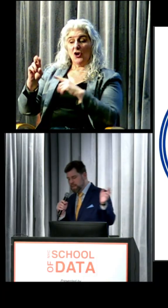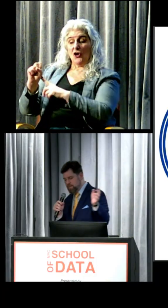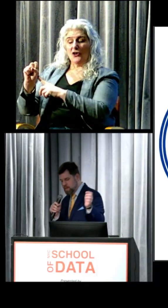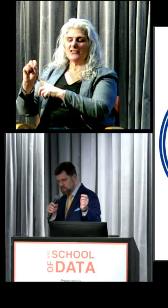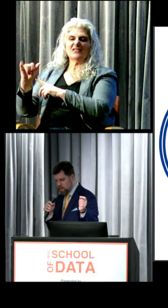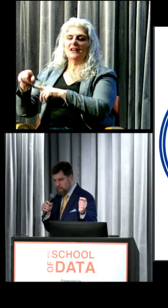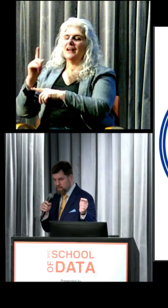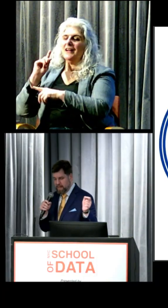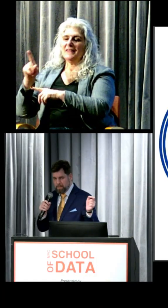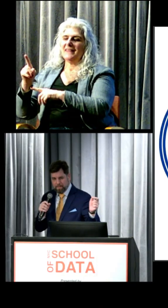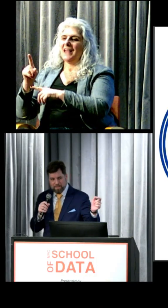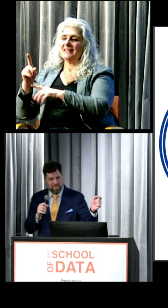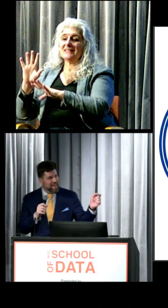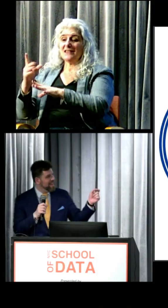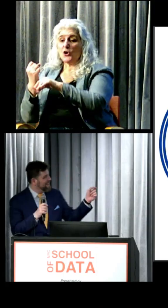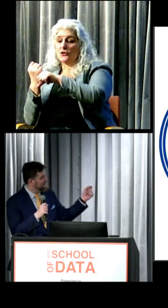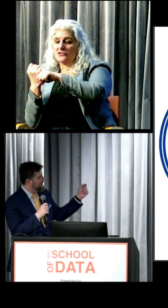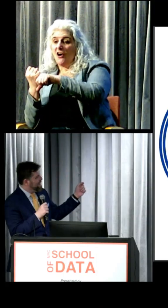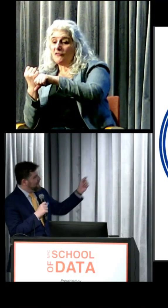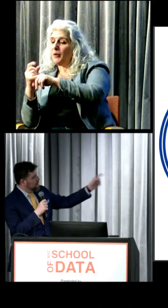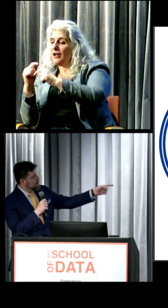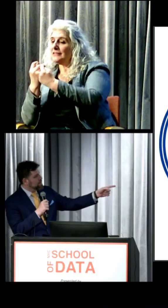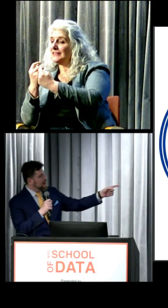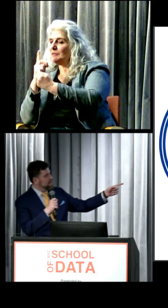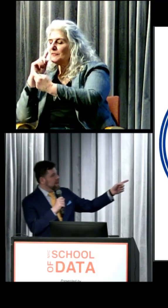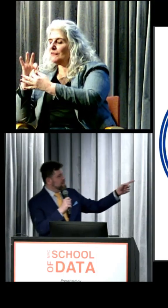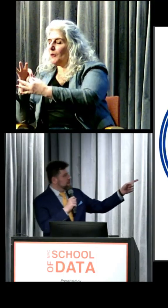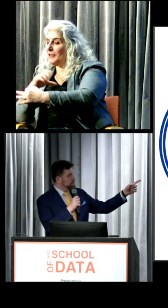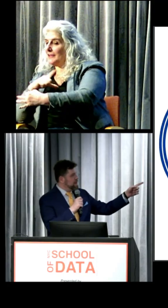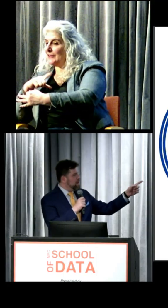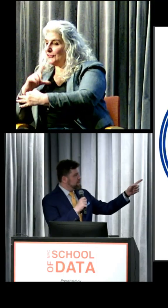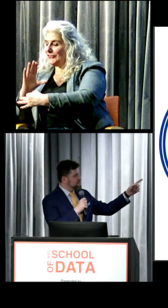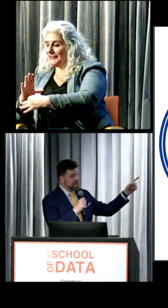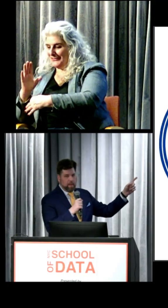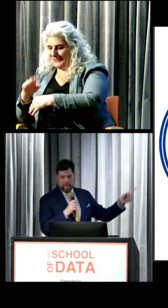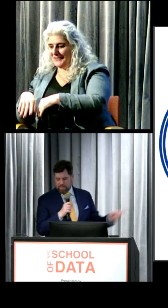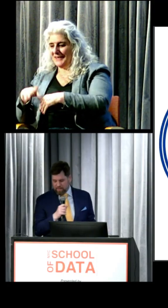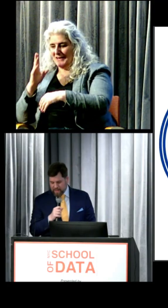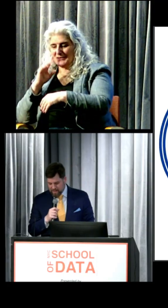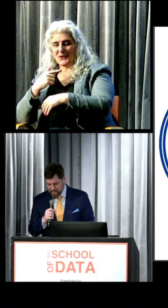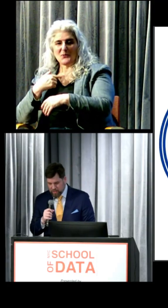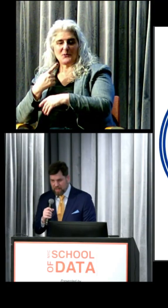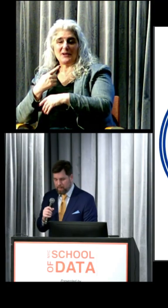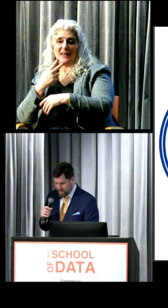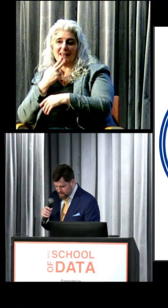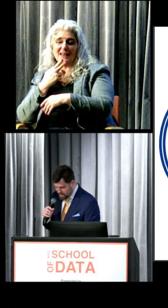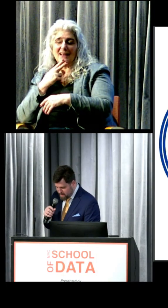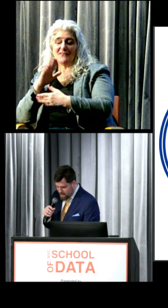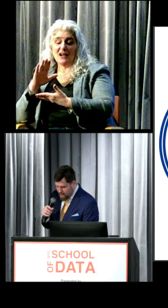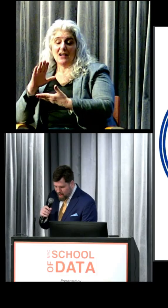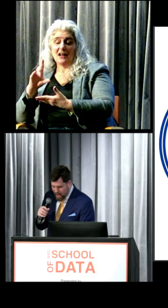with this table and building their own city, they would see that it's really people that affect city systems.